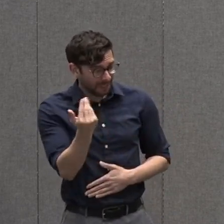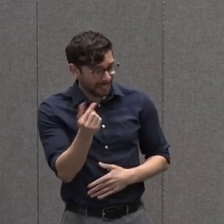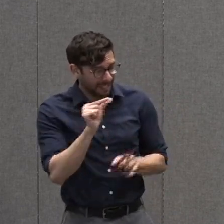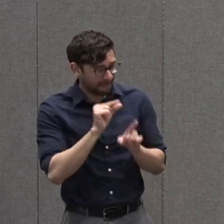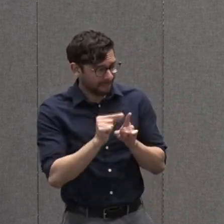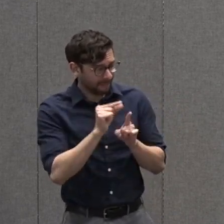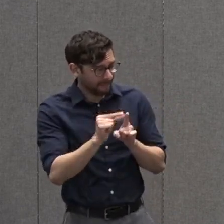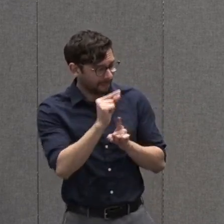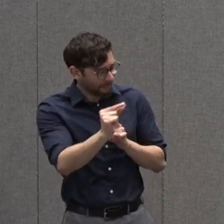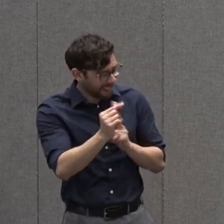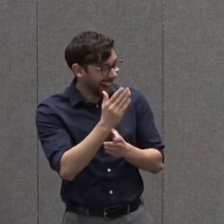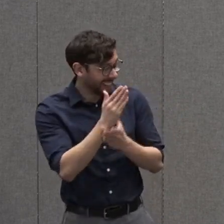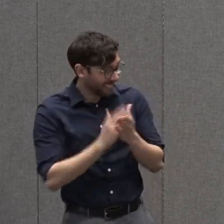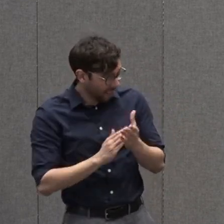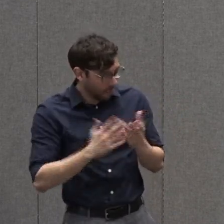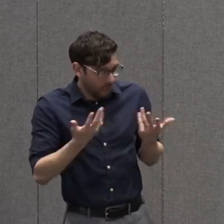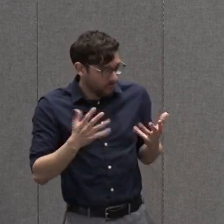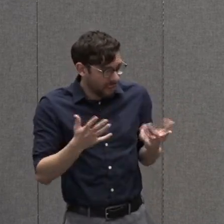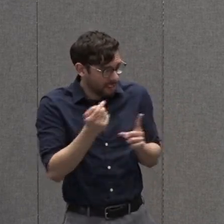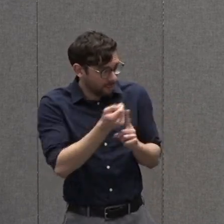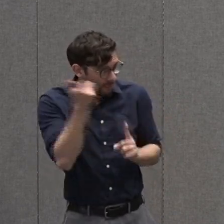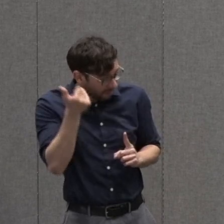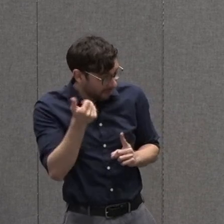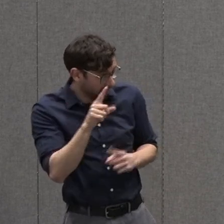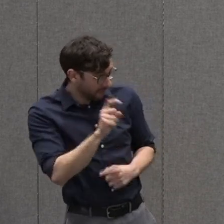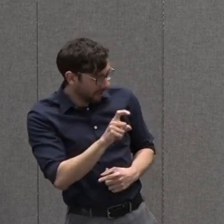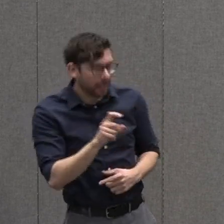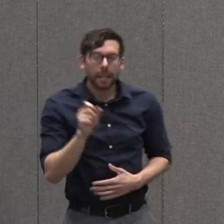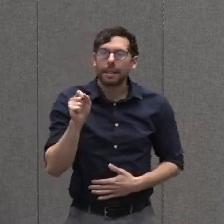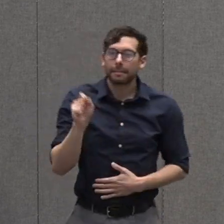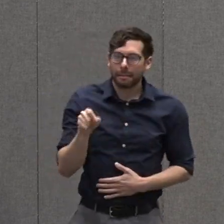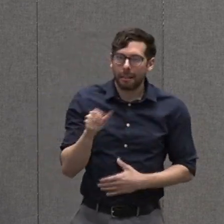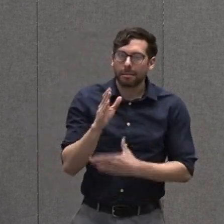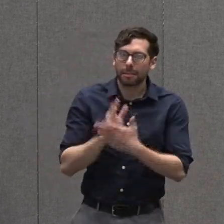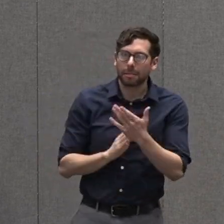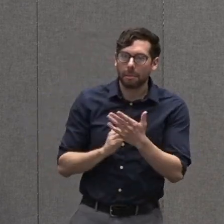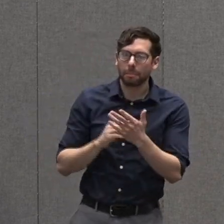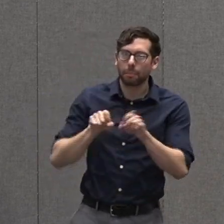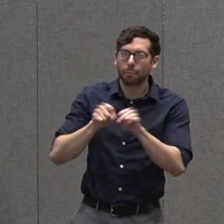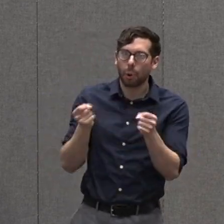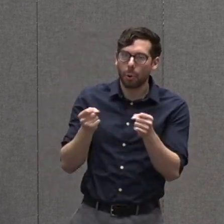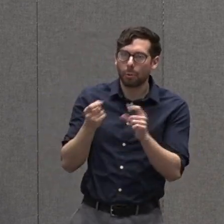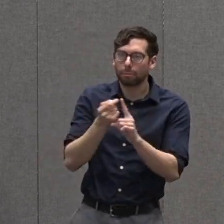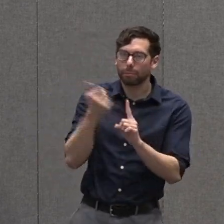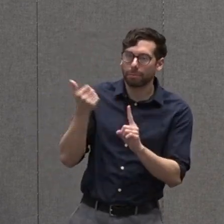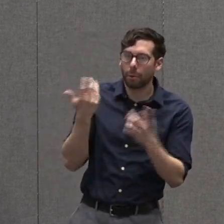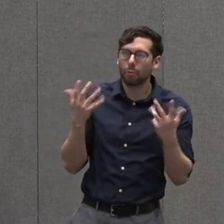So, 15 might be an indication of a snake that's three, four, five years old.